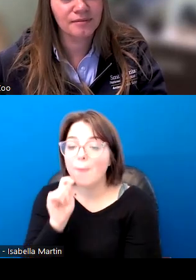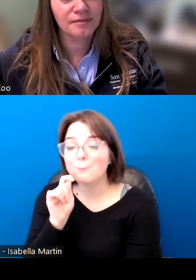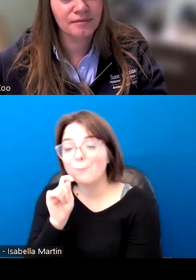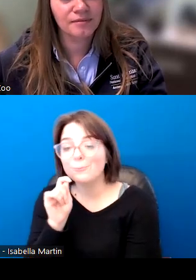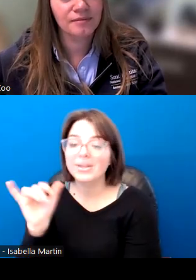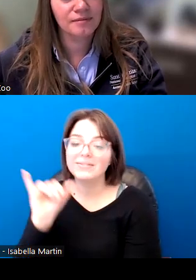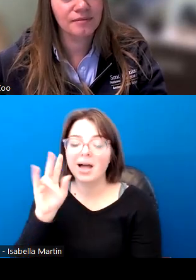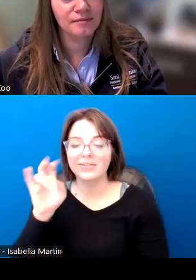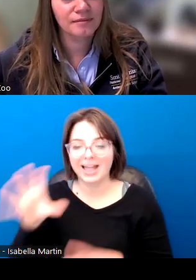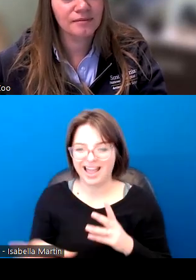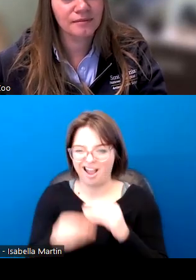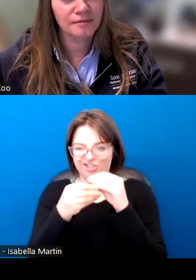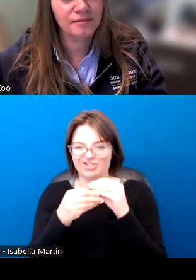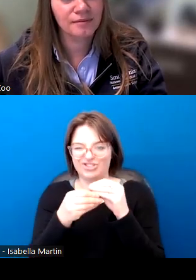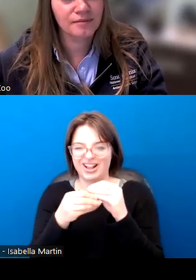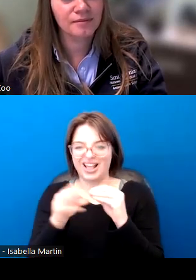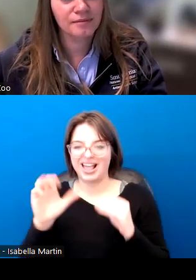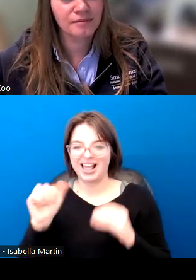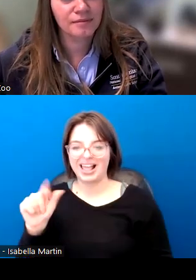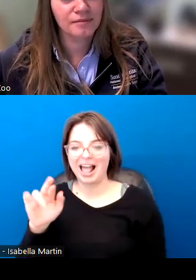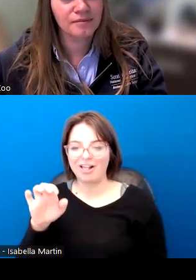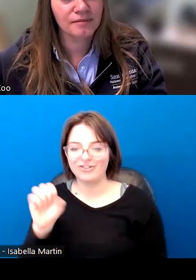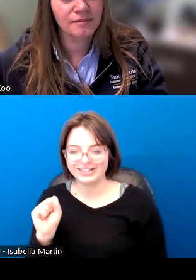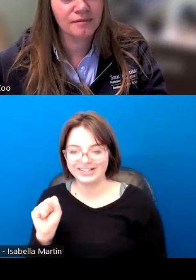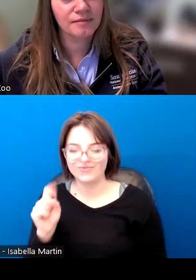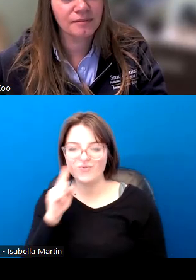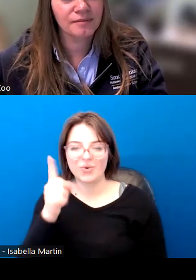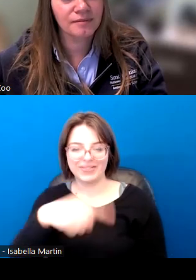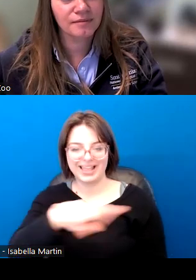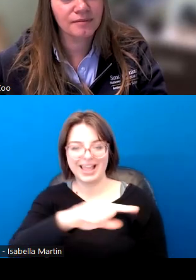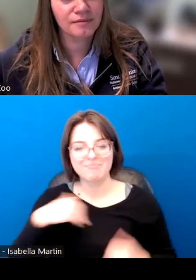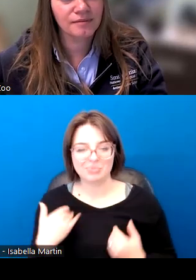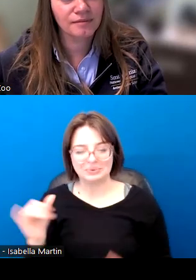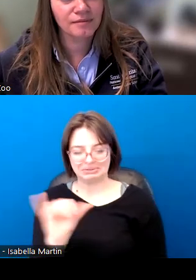kilocalories, extra calories allotment for these animals. So you can see some examples here of a